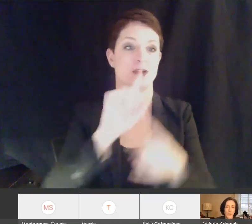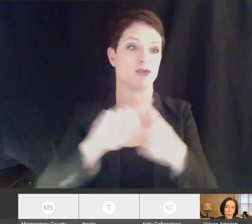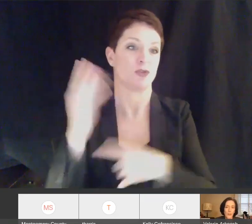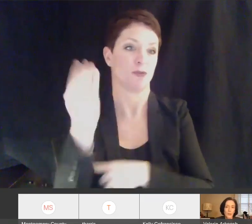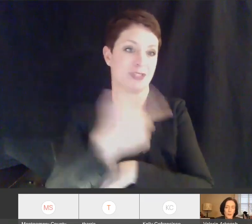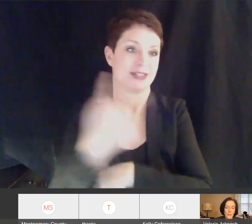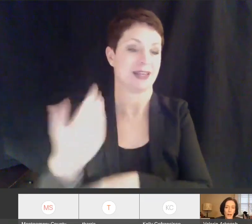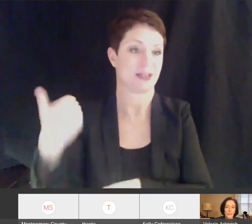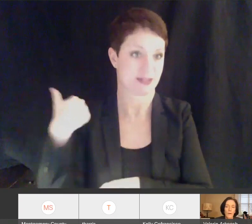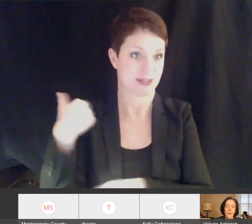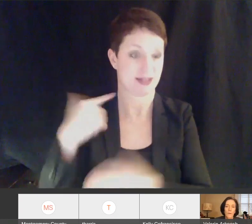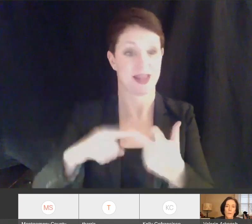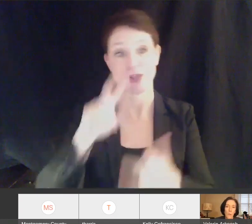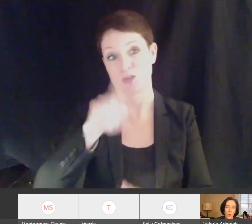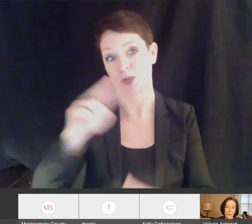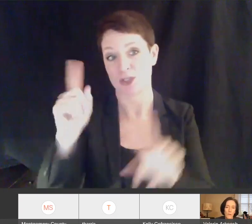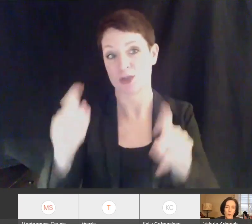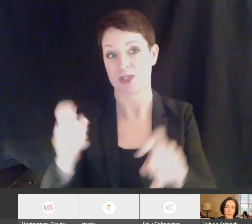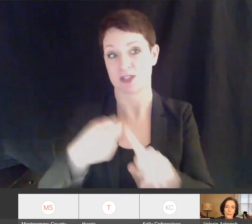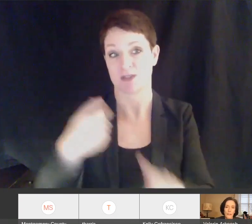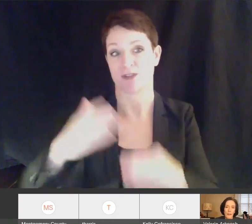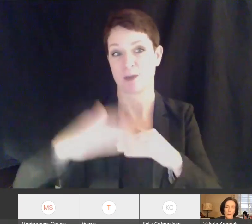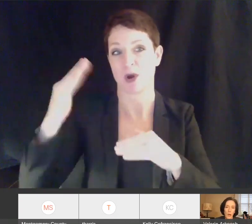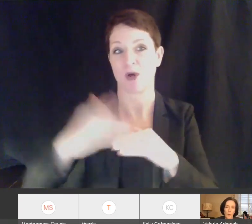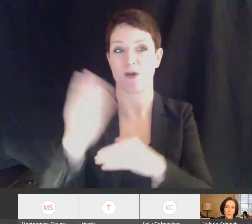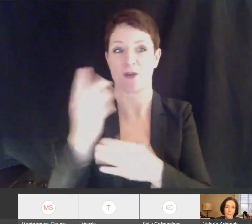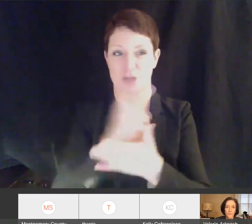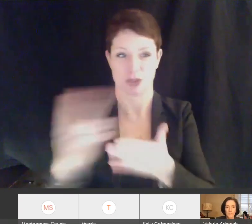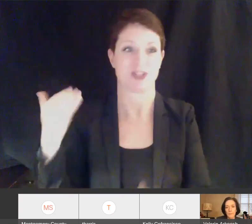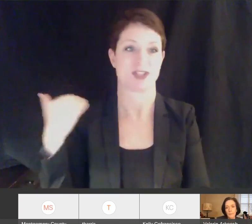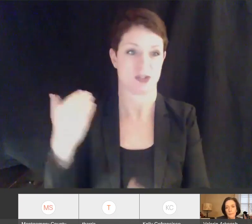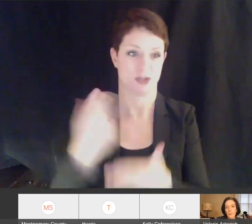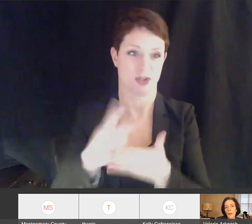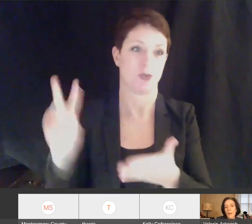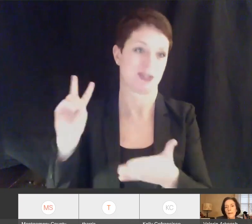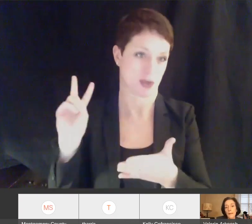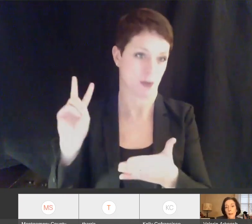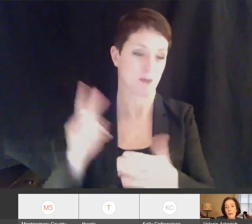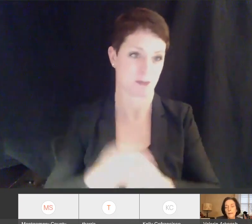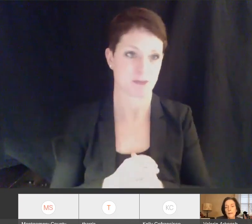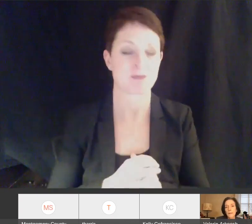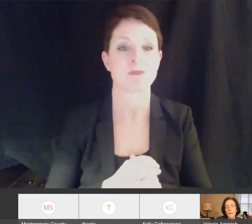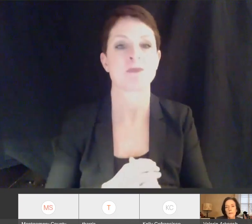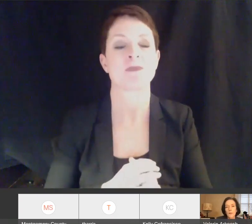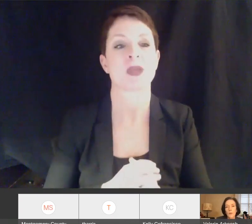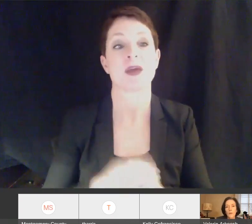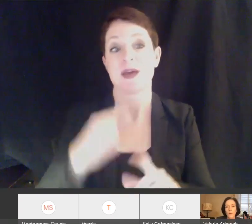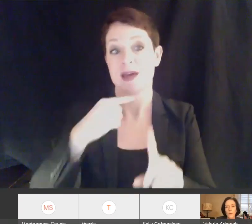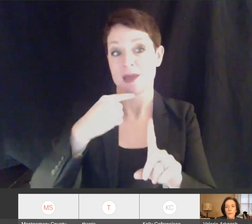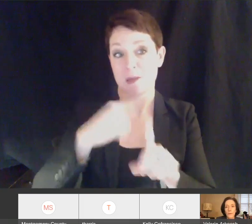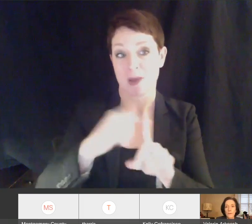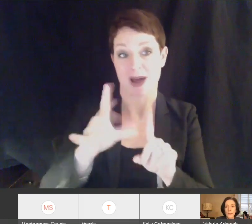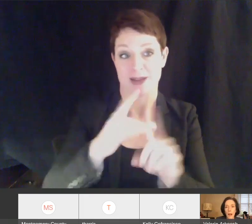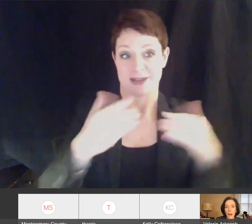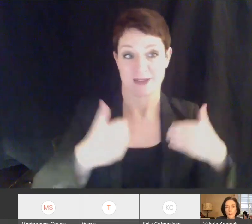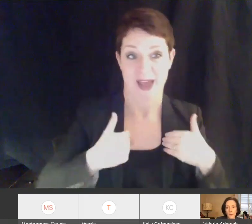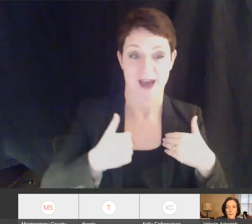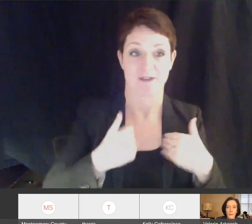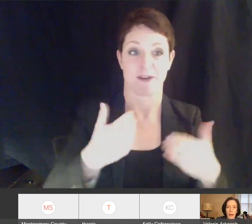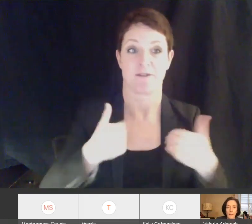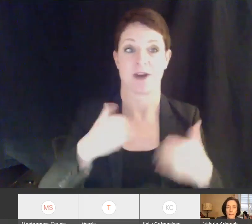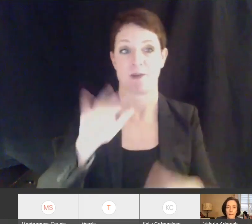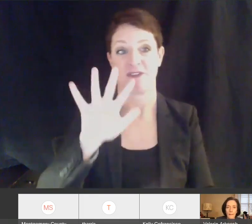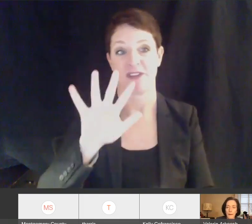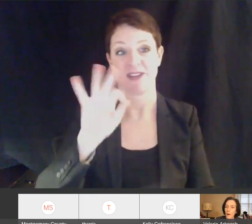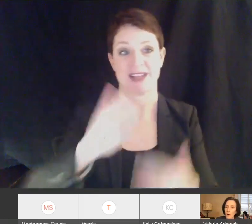and 22 tests are from more than 14 days ago. These positive individuals are from 59 municipalities.